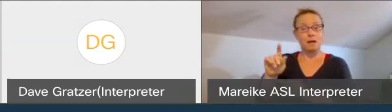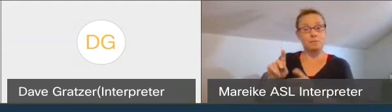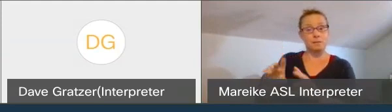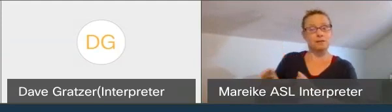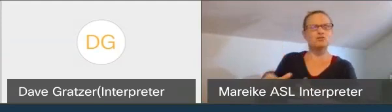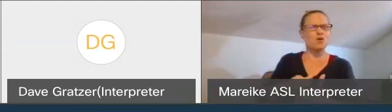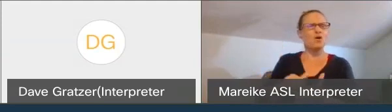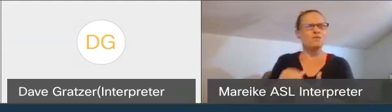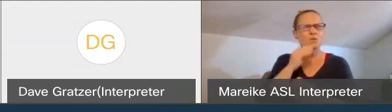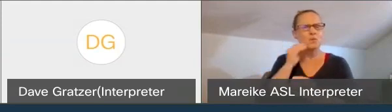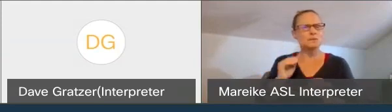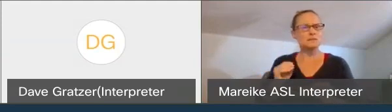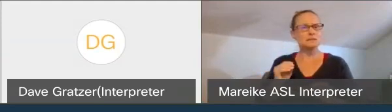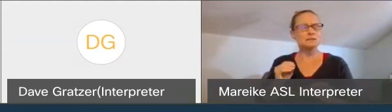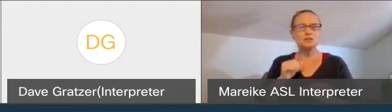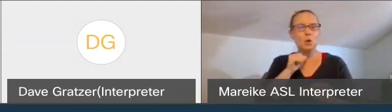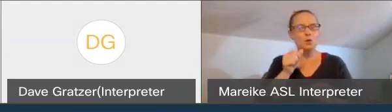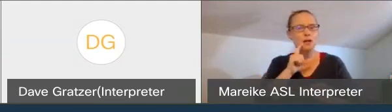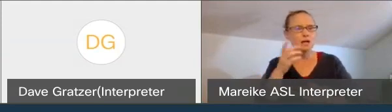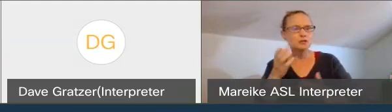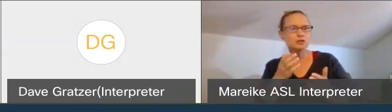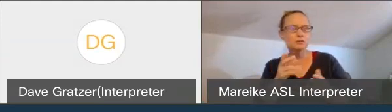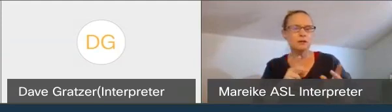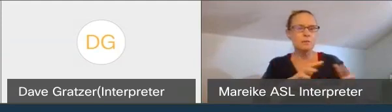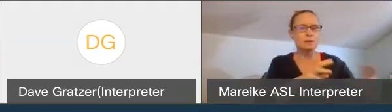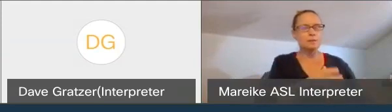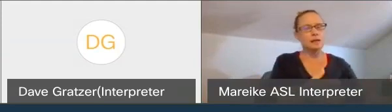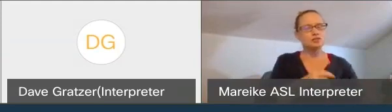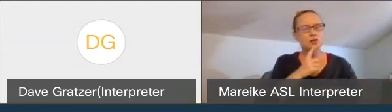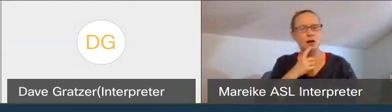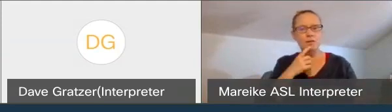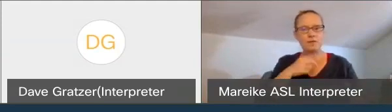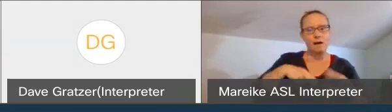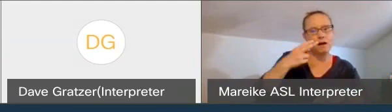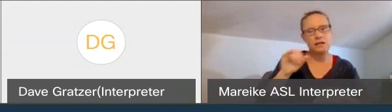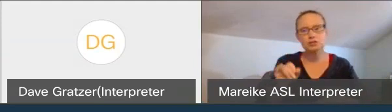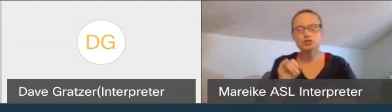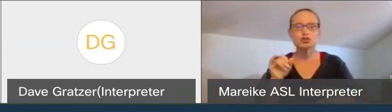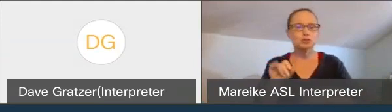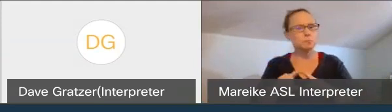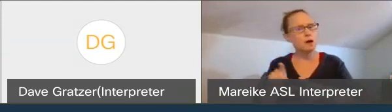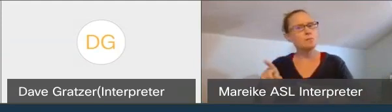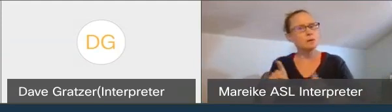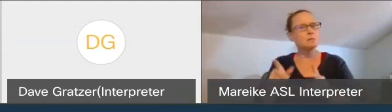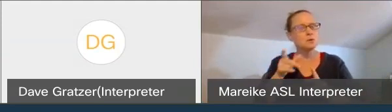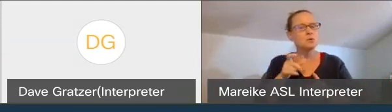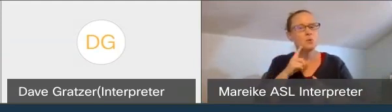So we're not catering to a population of-- of well-insured people but rather, the vulnerable, who, by--by the way,